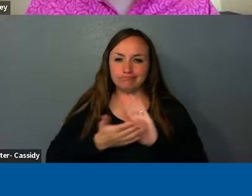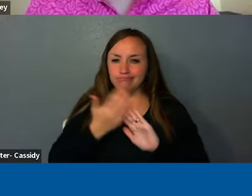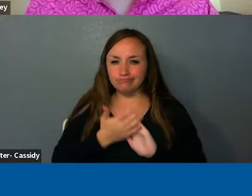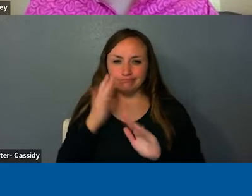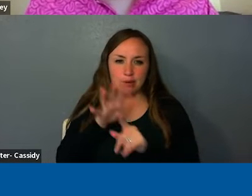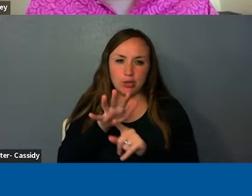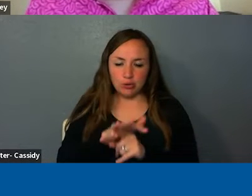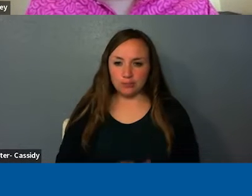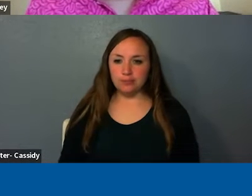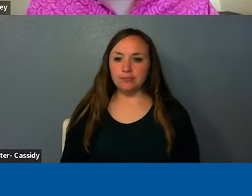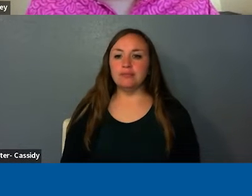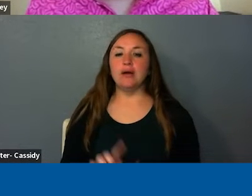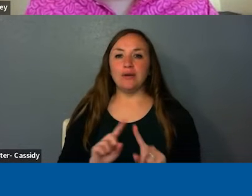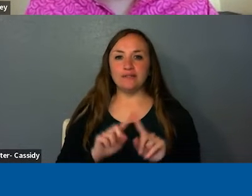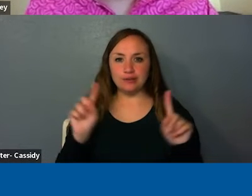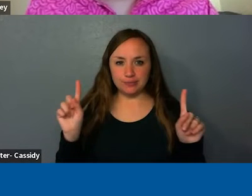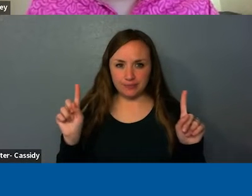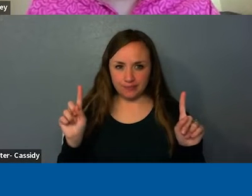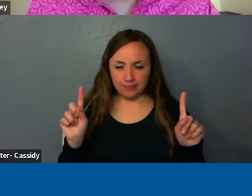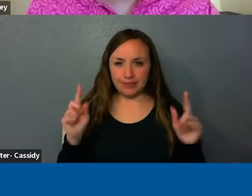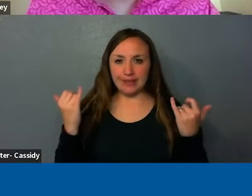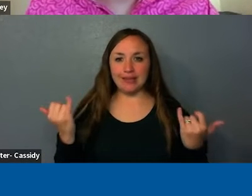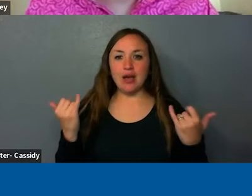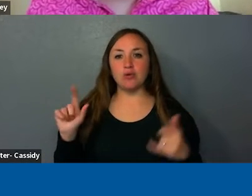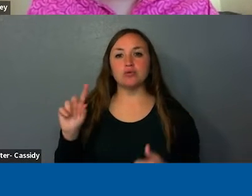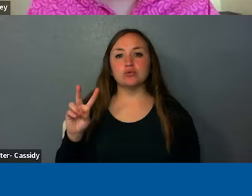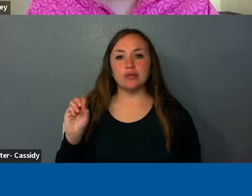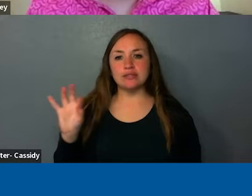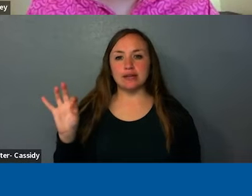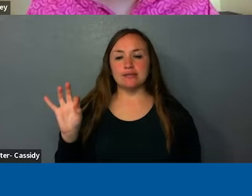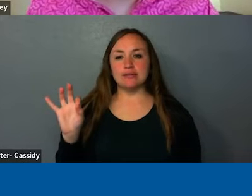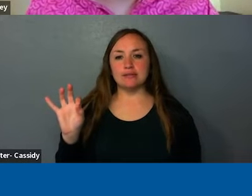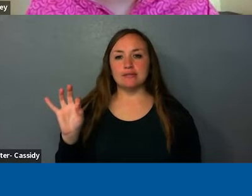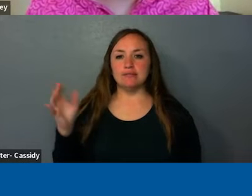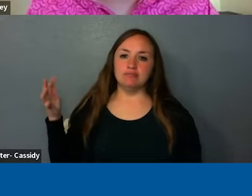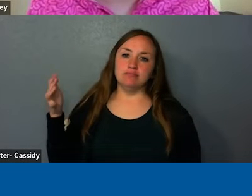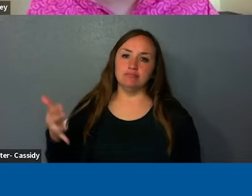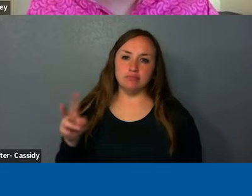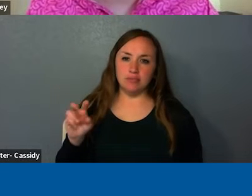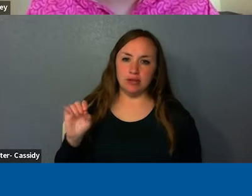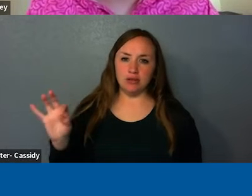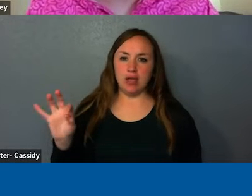However, you know, flash forward to 2009 where, you know, Windows high contrast mode